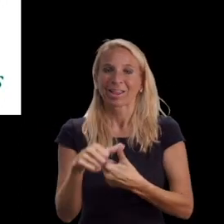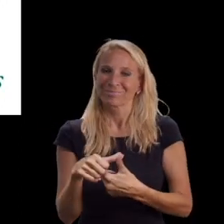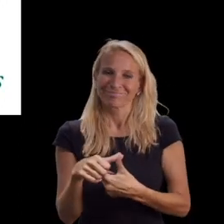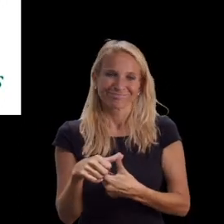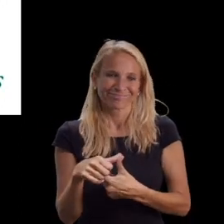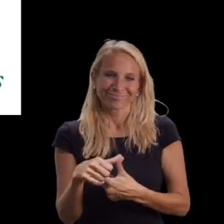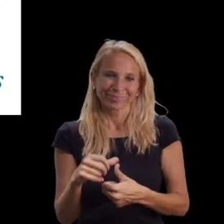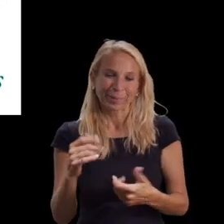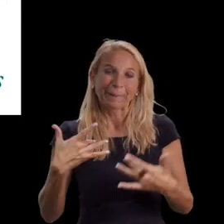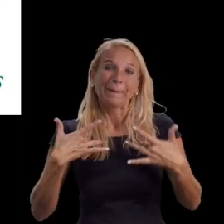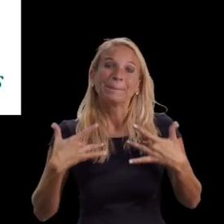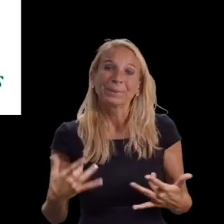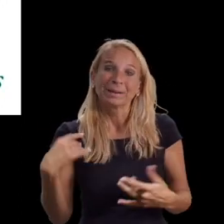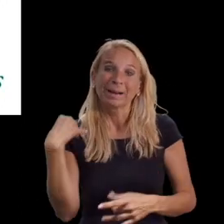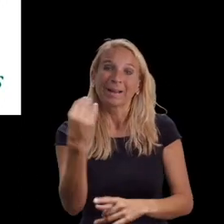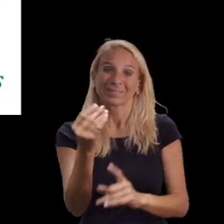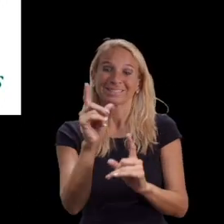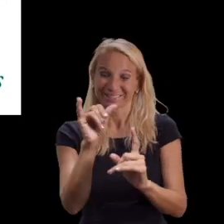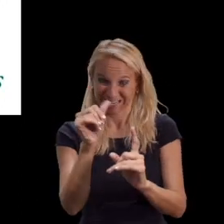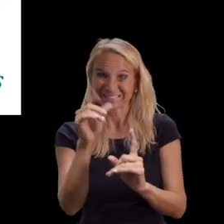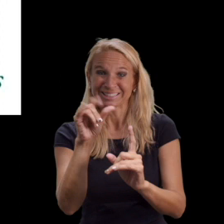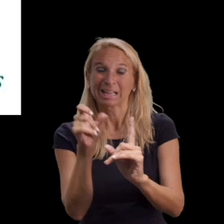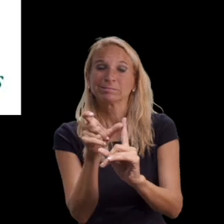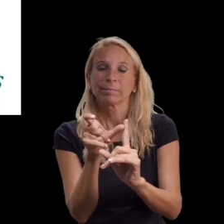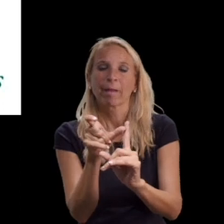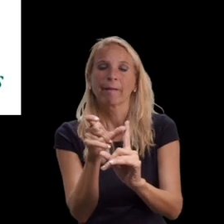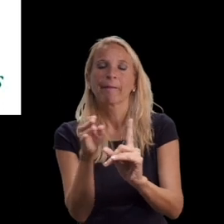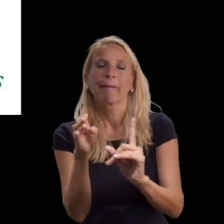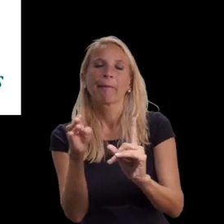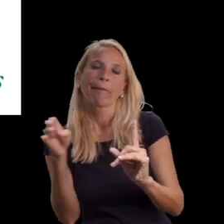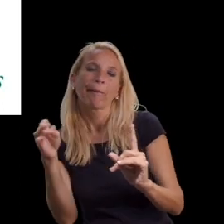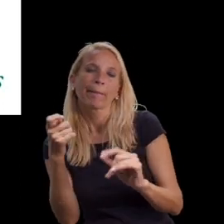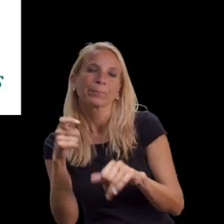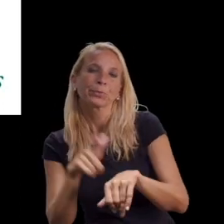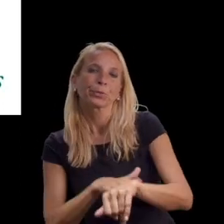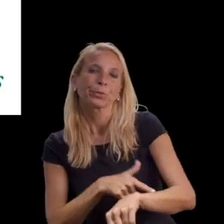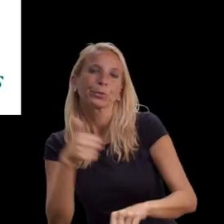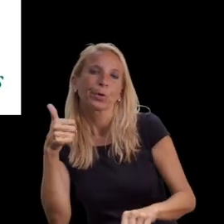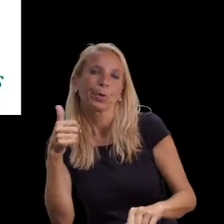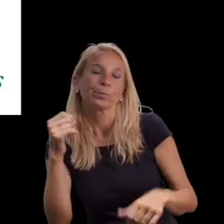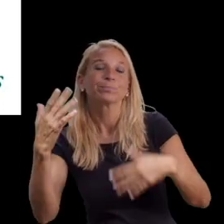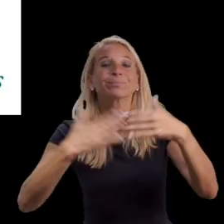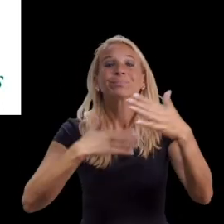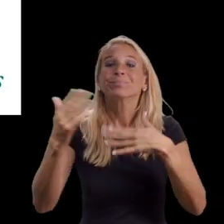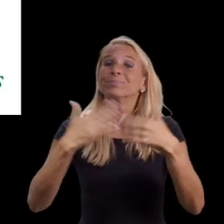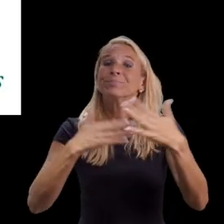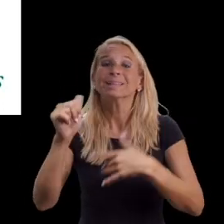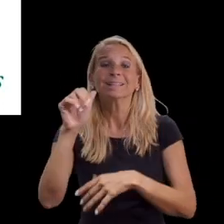So typically they give you a little bit longer than 10 days. So whatever the effective date is,